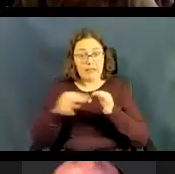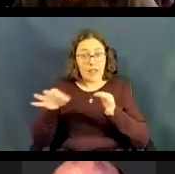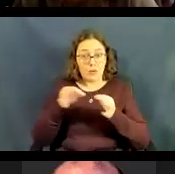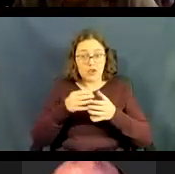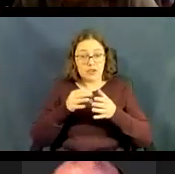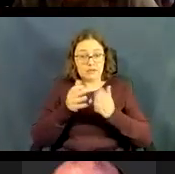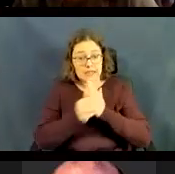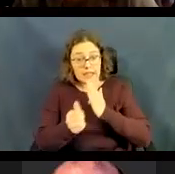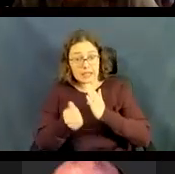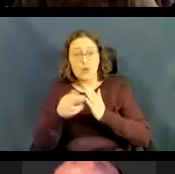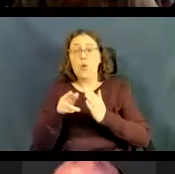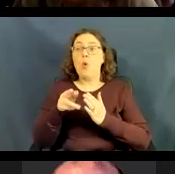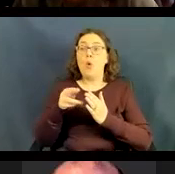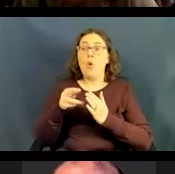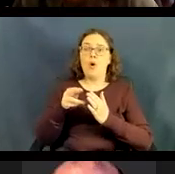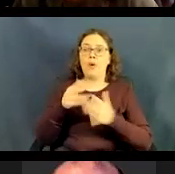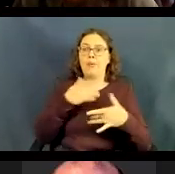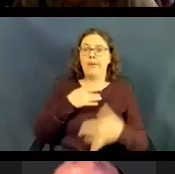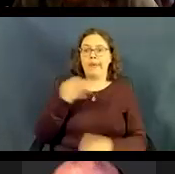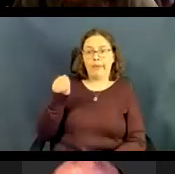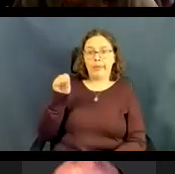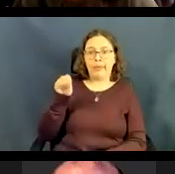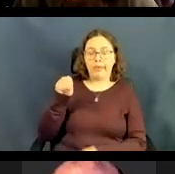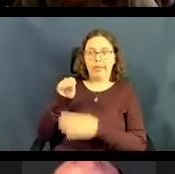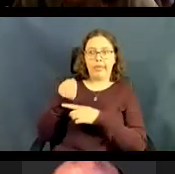One moment, please. Google is going to try to be - - on me and not let me in.